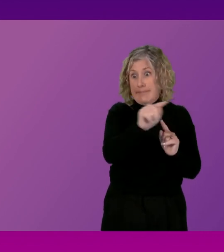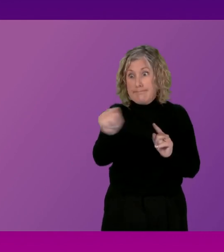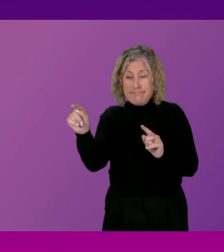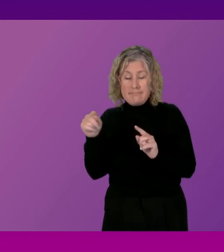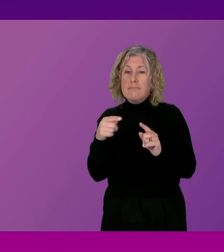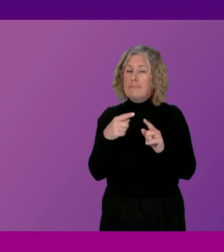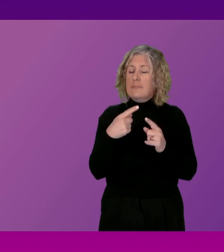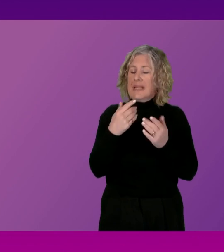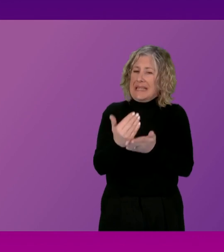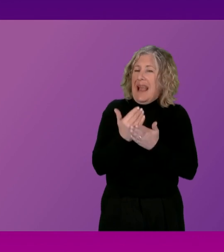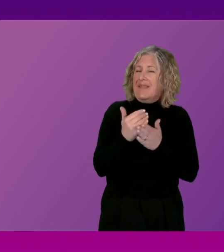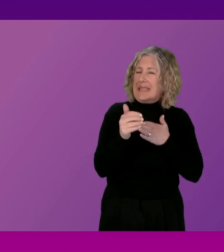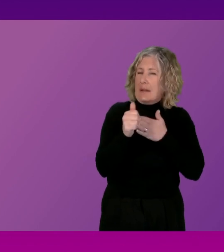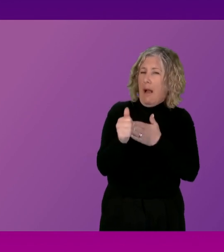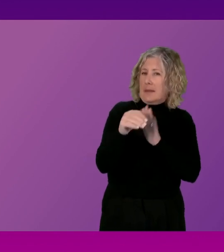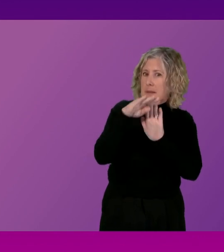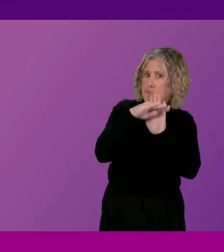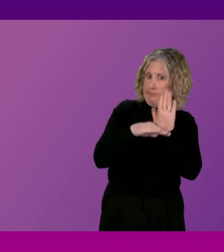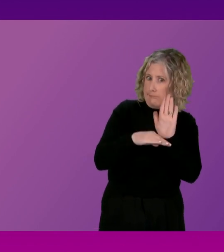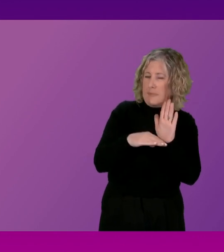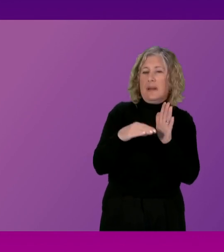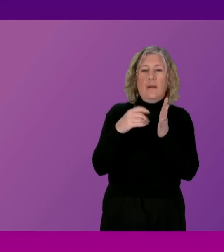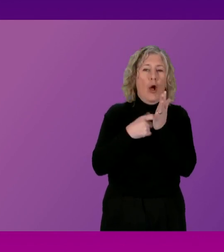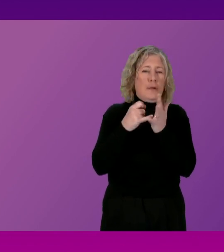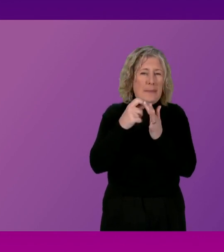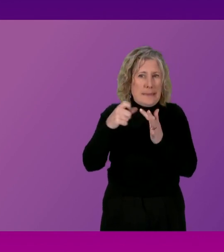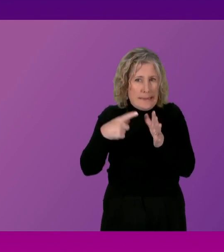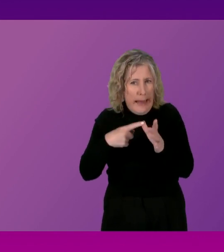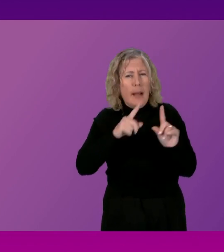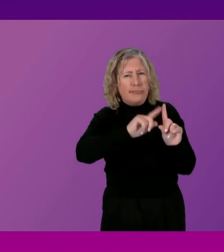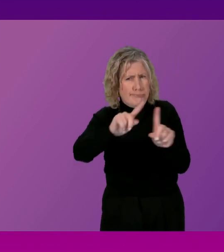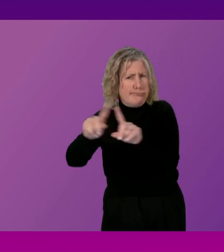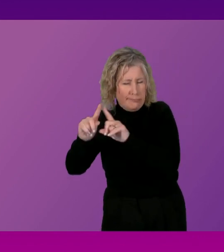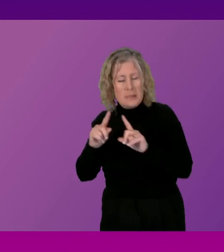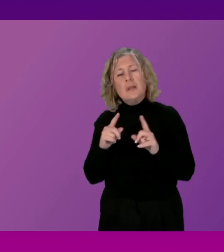I know from the Scottish Society for Prevention of Cruelty to Animals and others that some very good guidance is available.